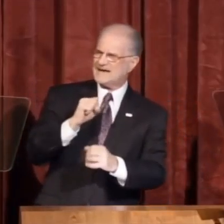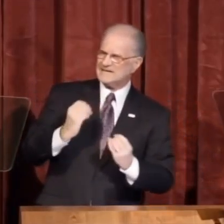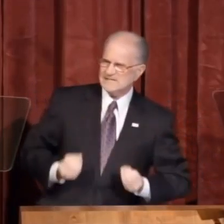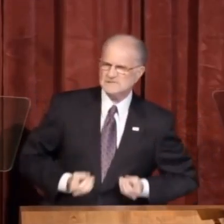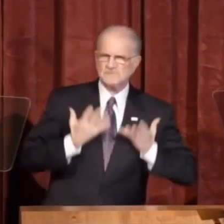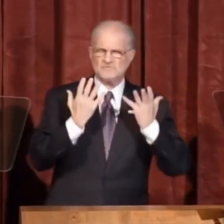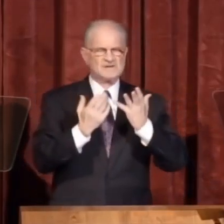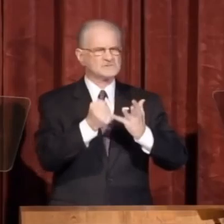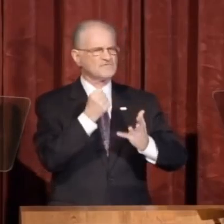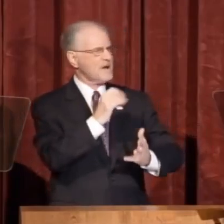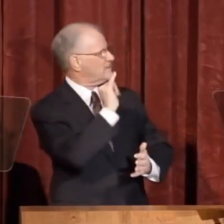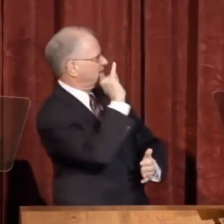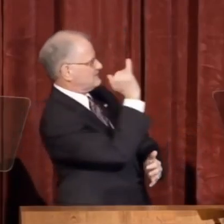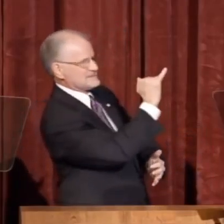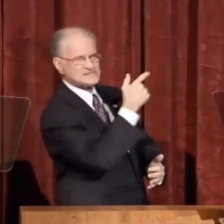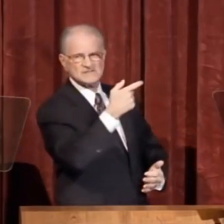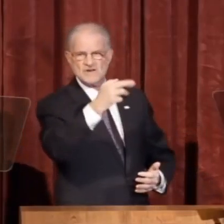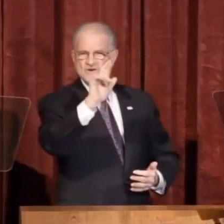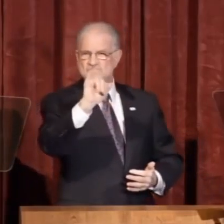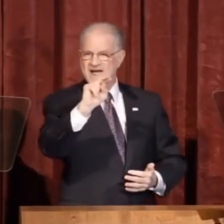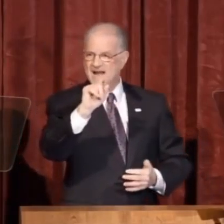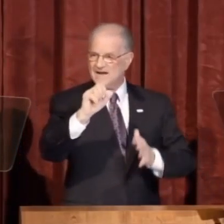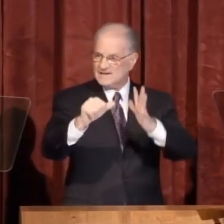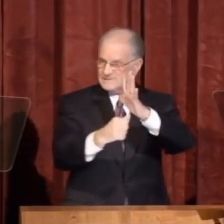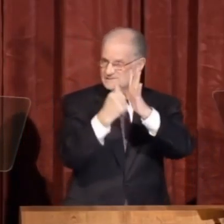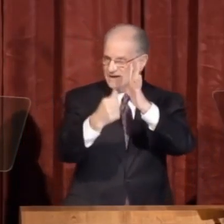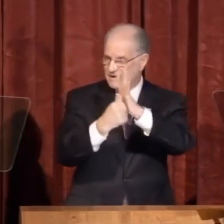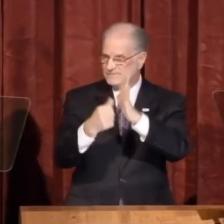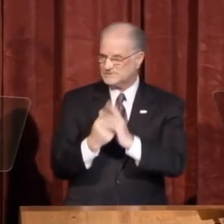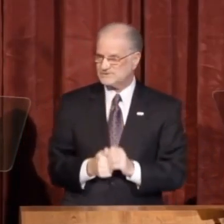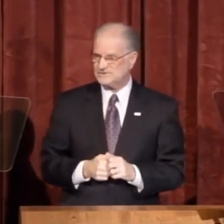and it provides preparation for the ever-changing jobs of tomorrow.